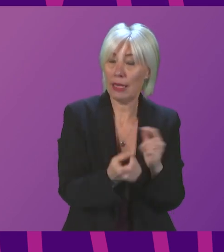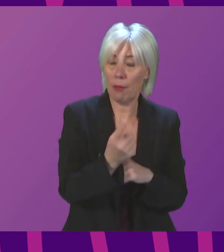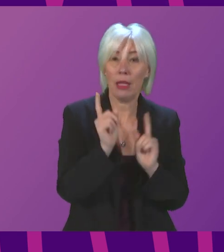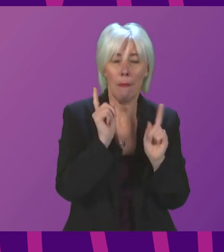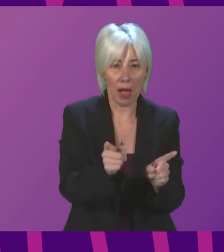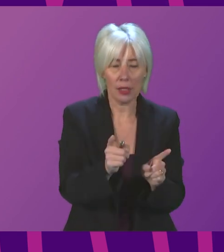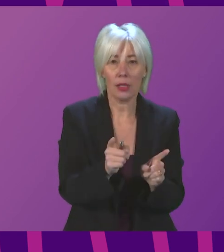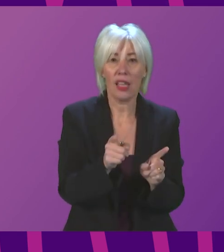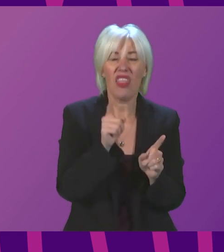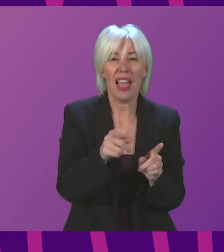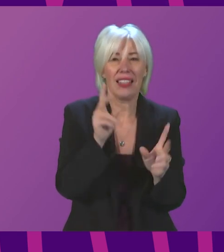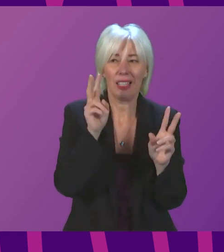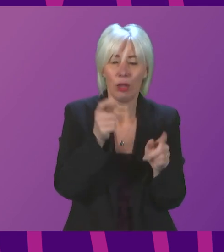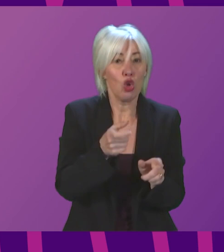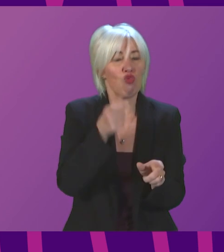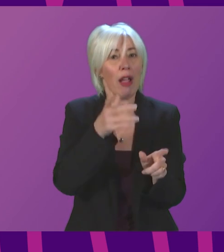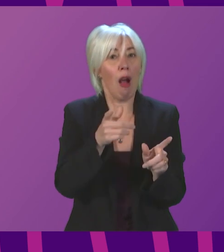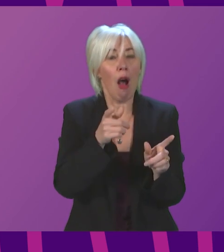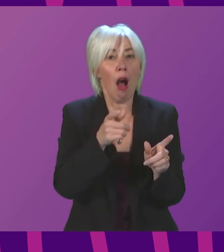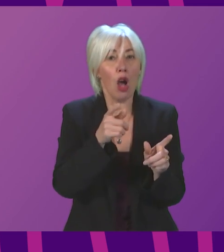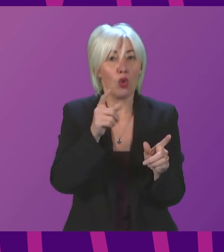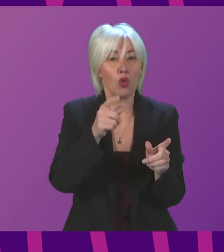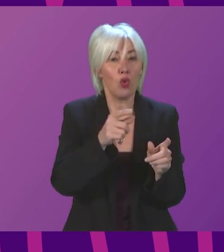point is about triggering a notification to the Scottish Government. However, when those